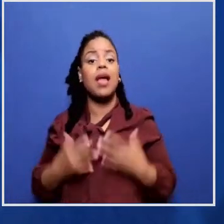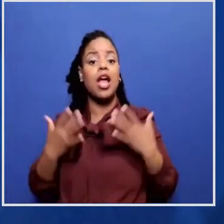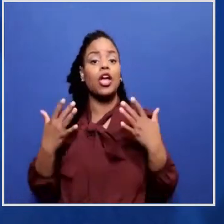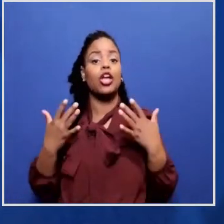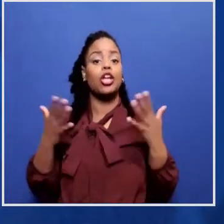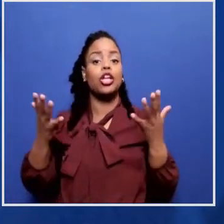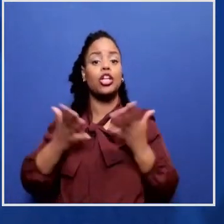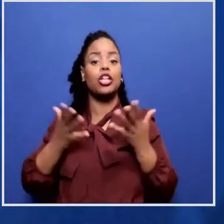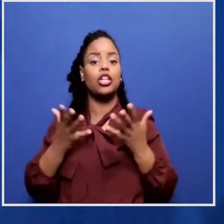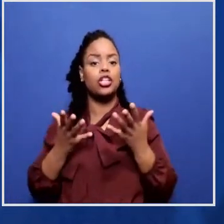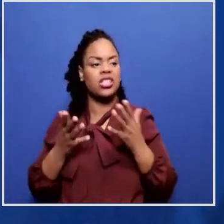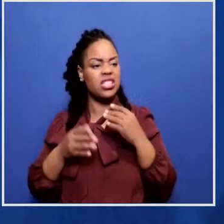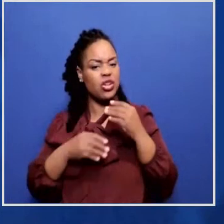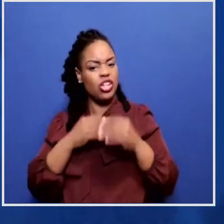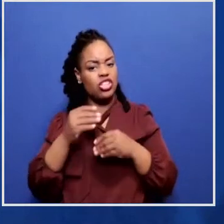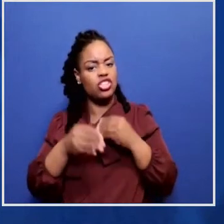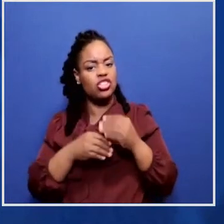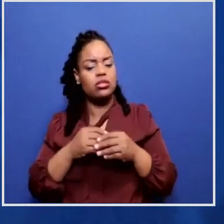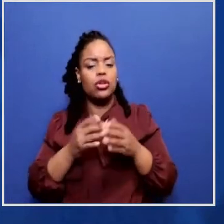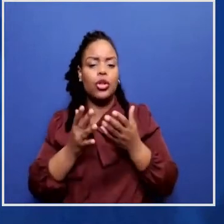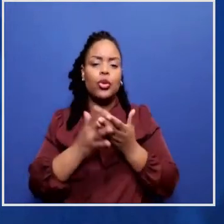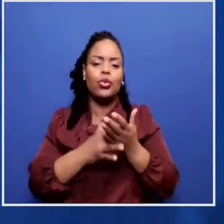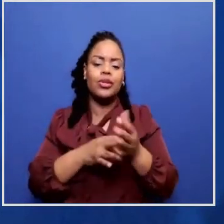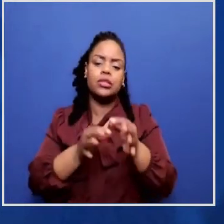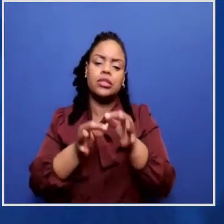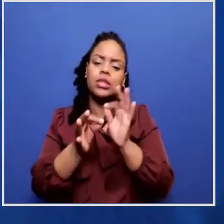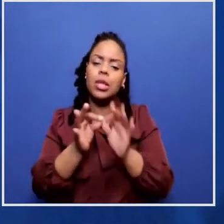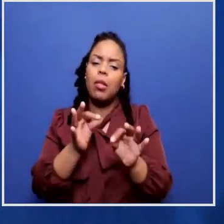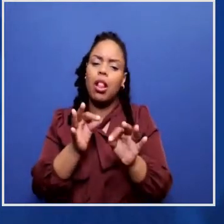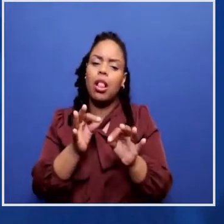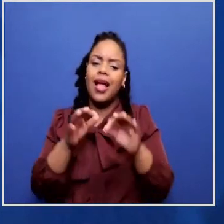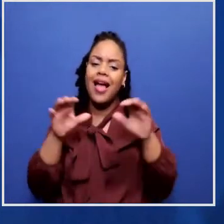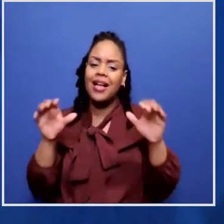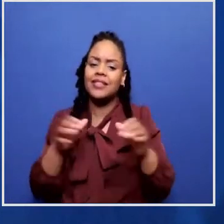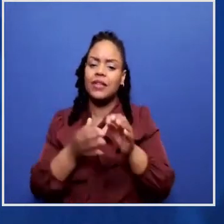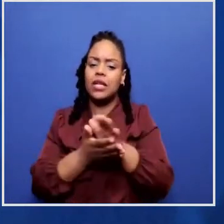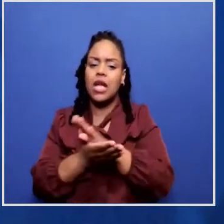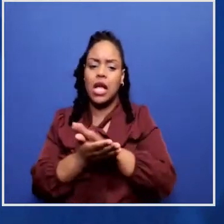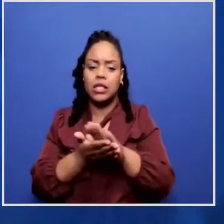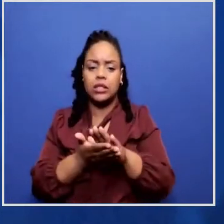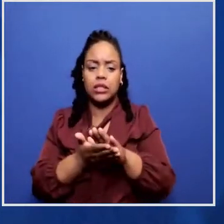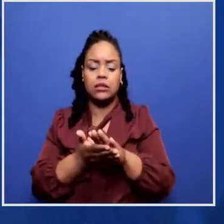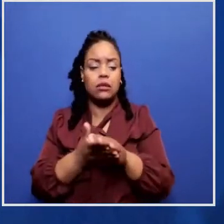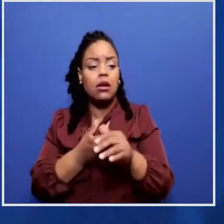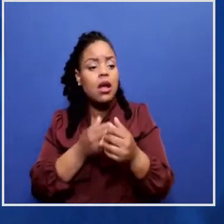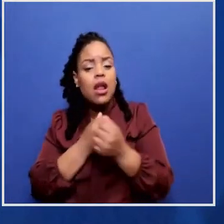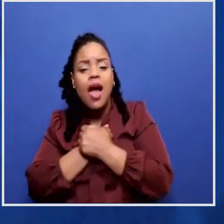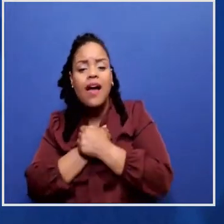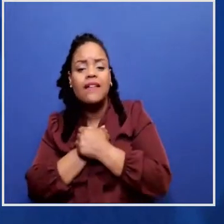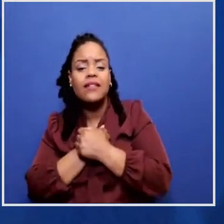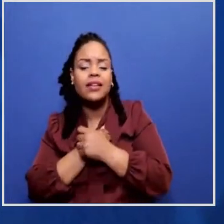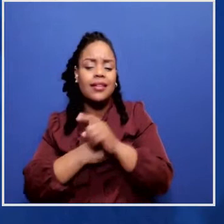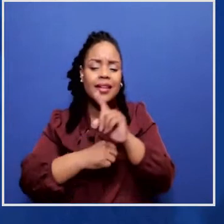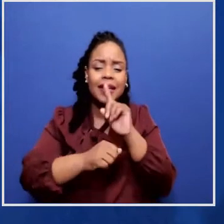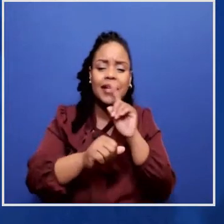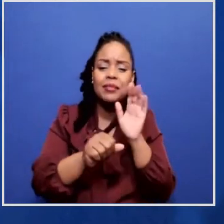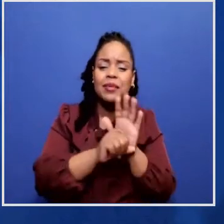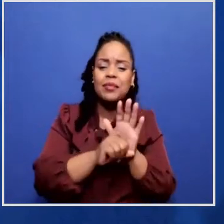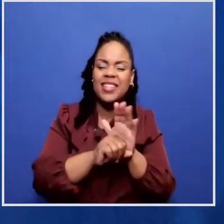GENERATIONS OF GREATNESS THROUGH SIMPLE ACTS OF KINDNESS.